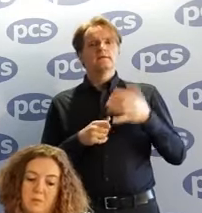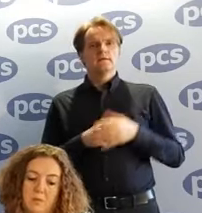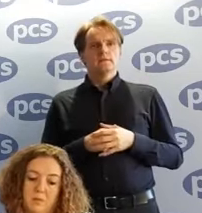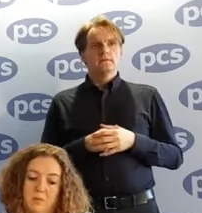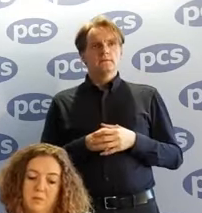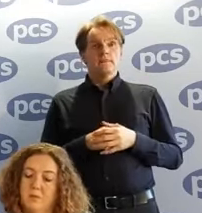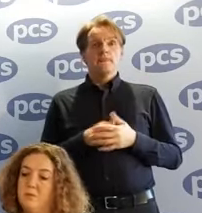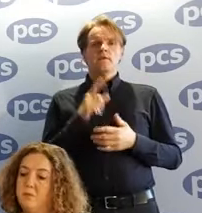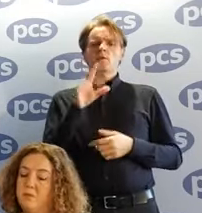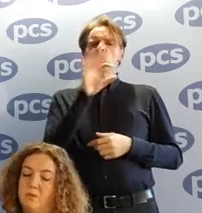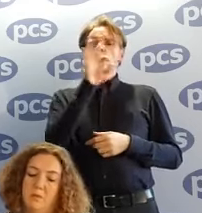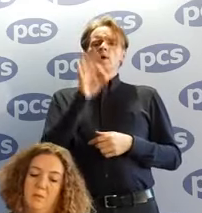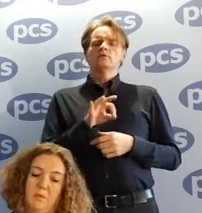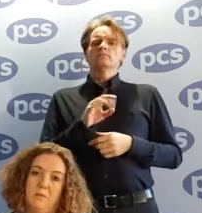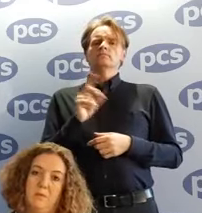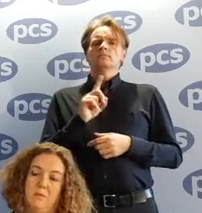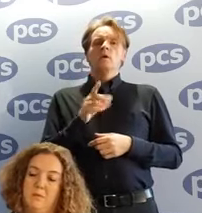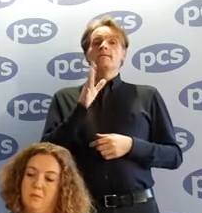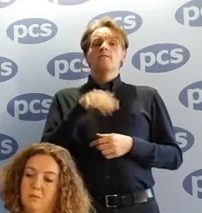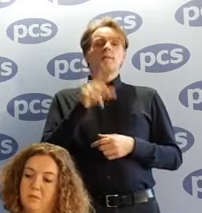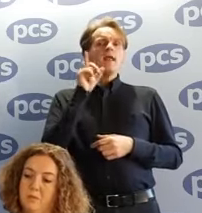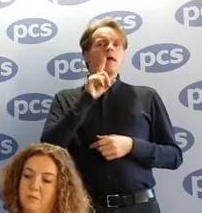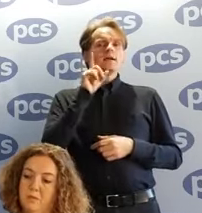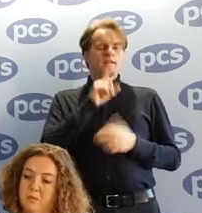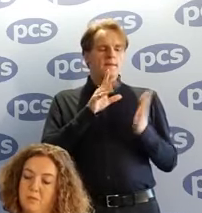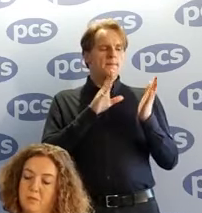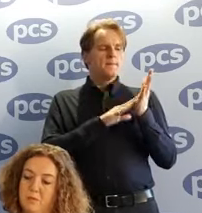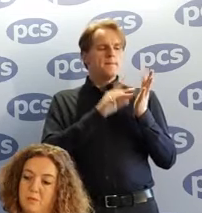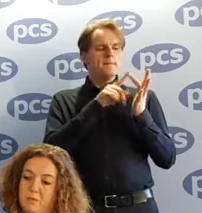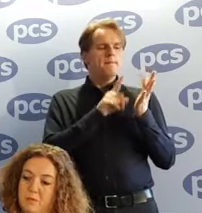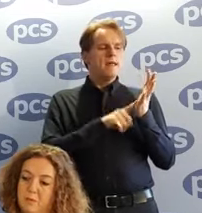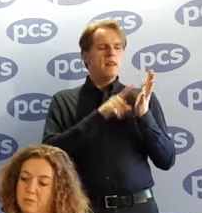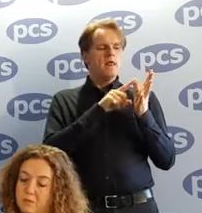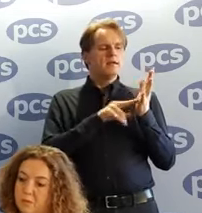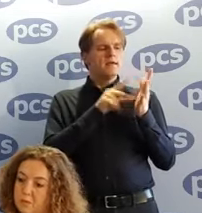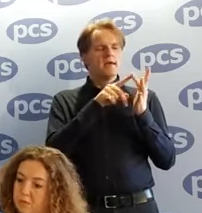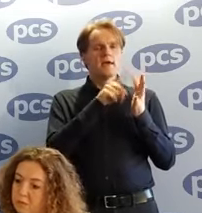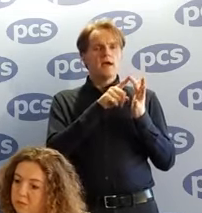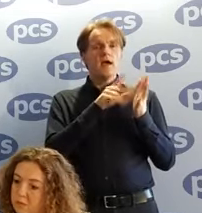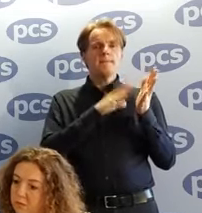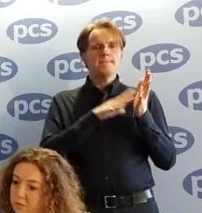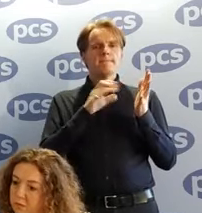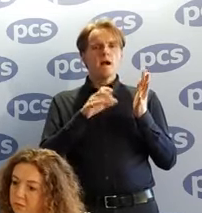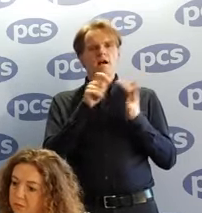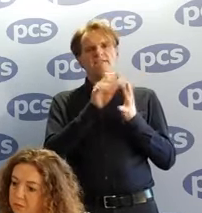it's a question from Melanie McPherson in DWP and her question is how come